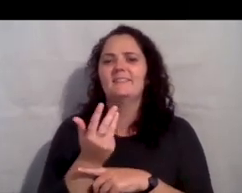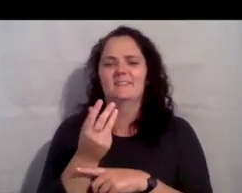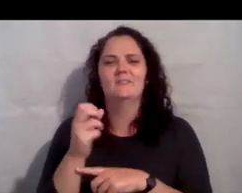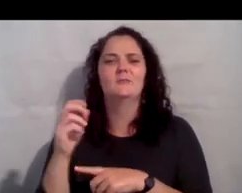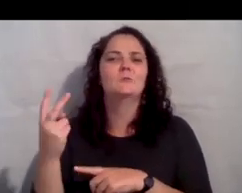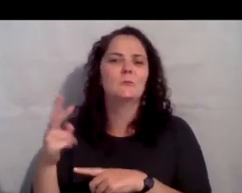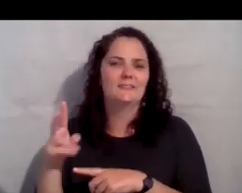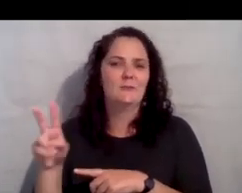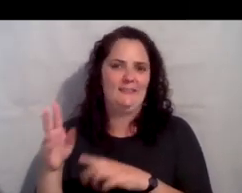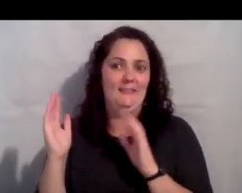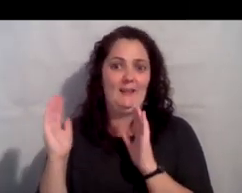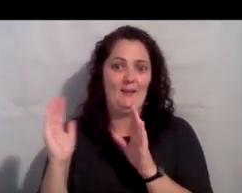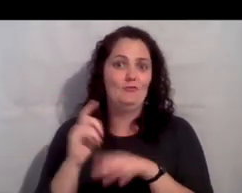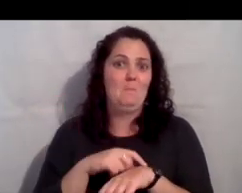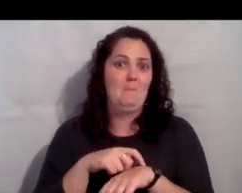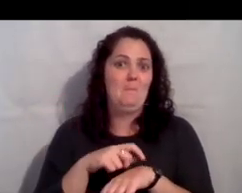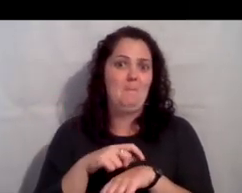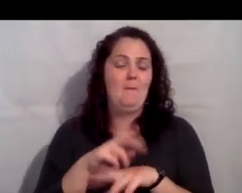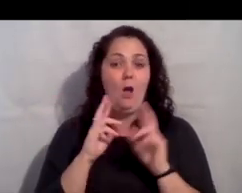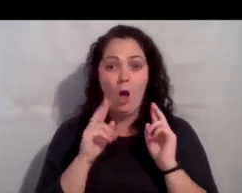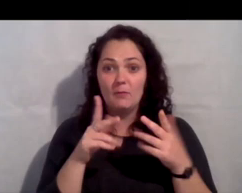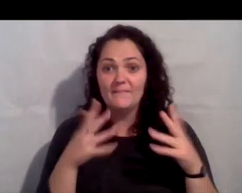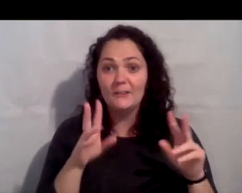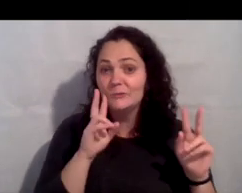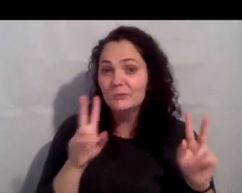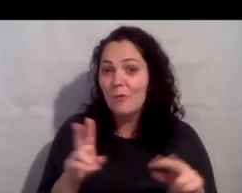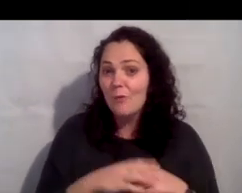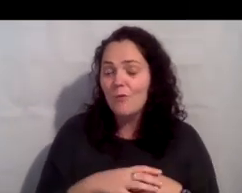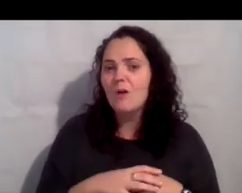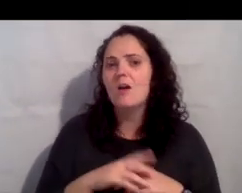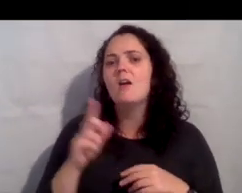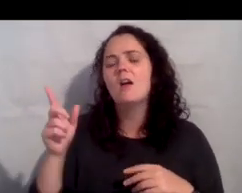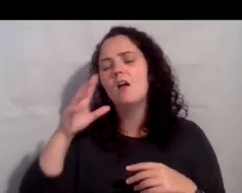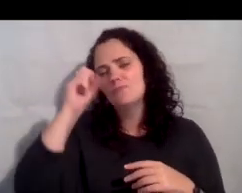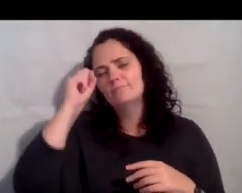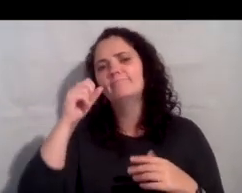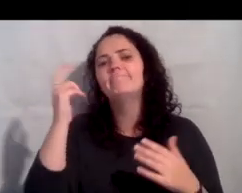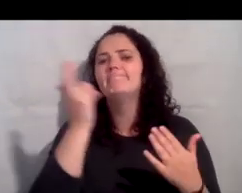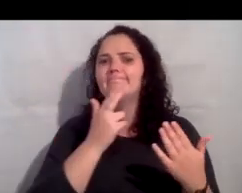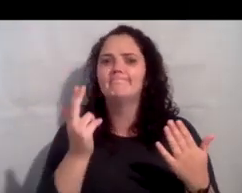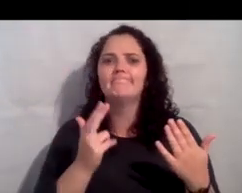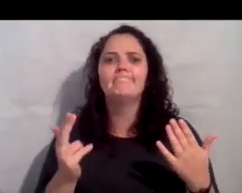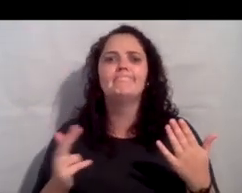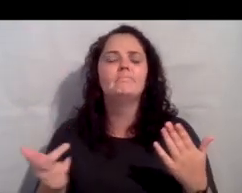Maverick’ show and I hope everybody had a chance to see that because it was a beautiful show and this drawing was in that show and I remember this drawing very vividly and